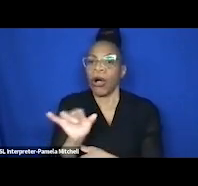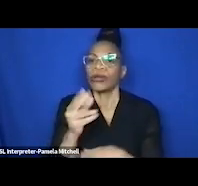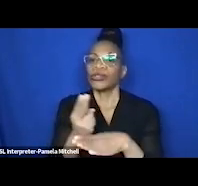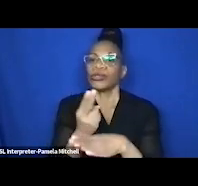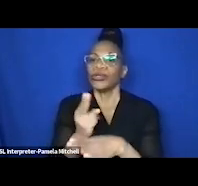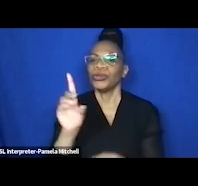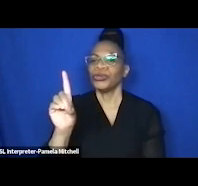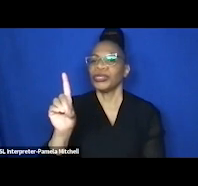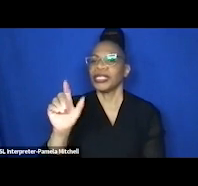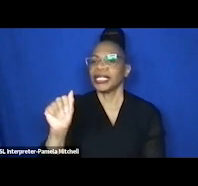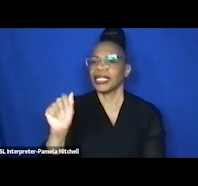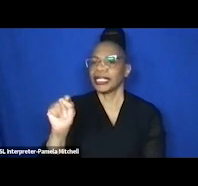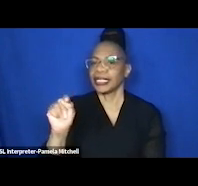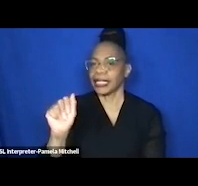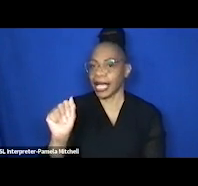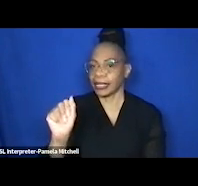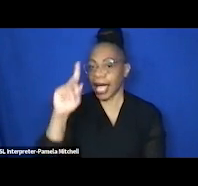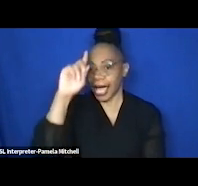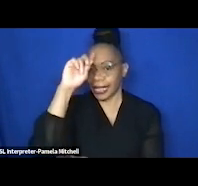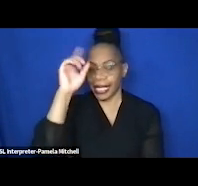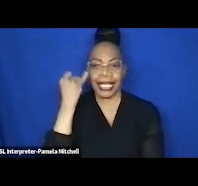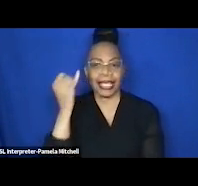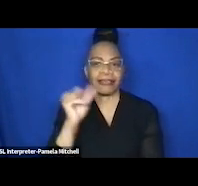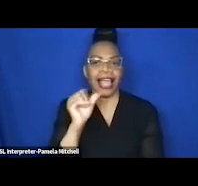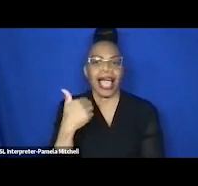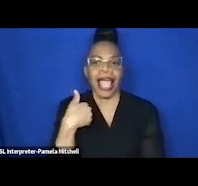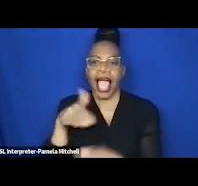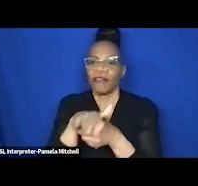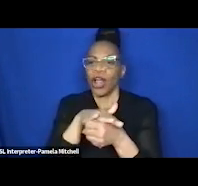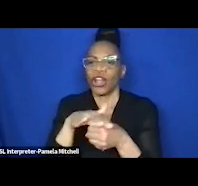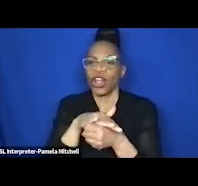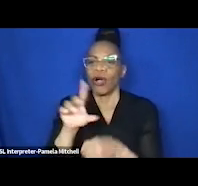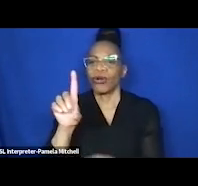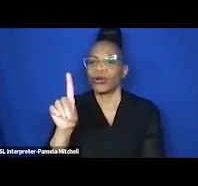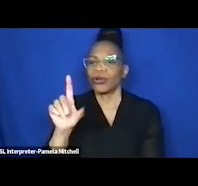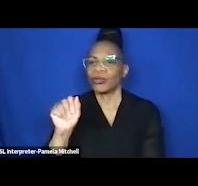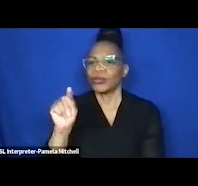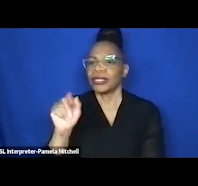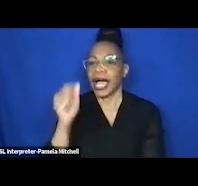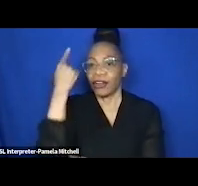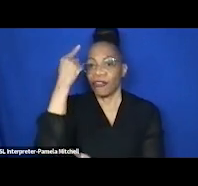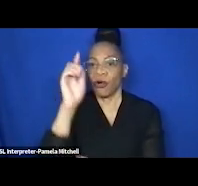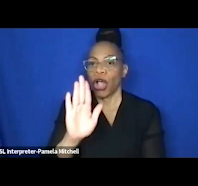And I think if you don't have local data for your community, that could be using state data,